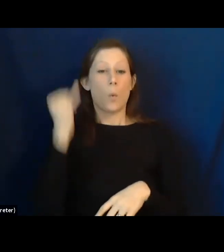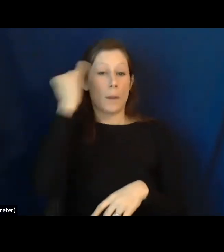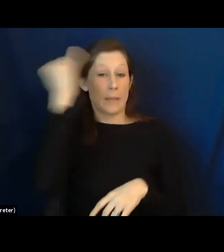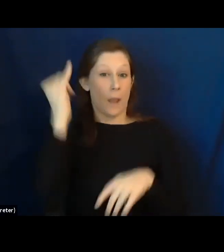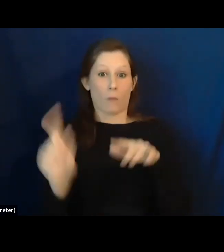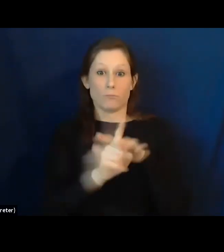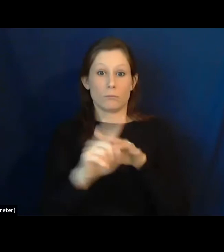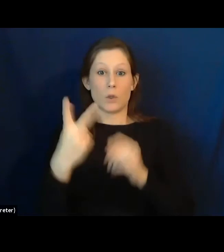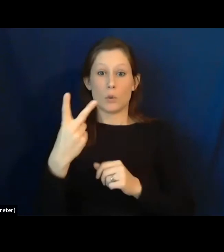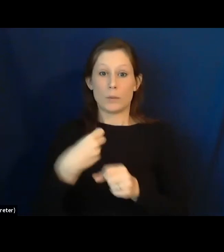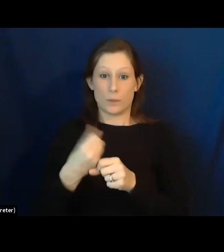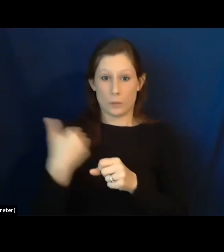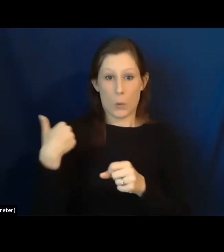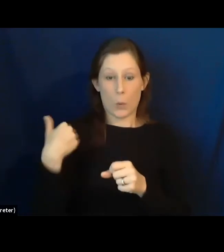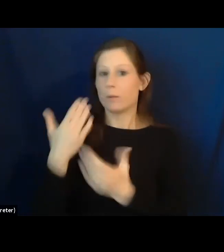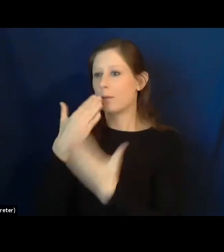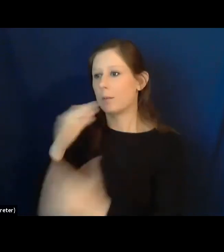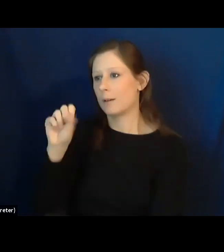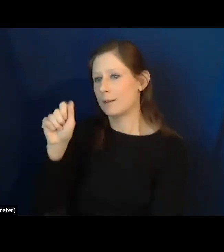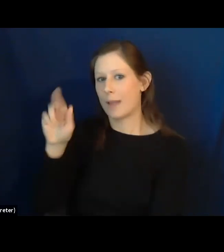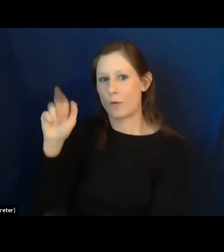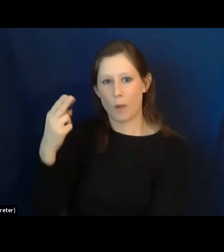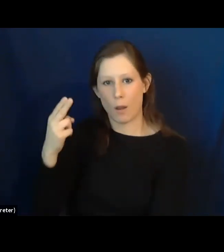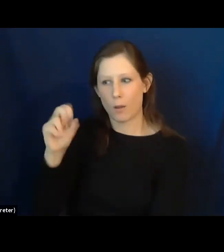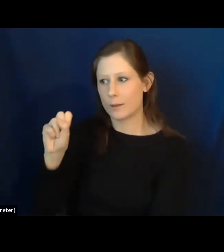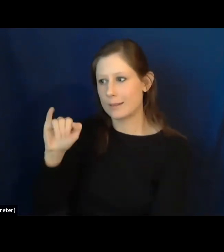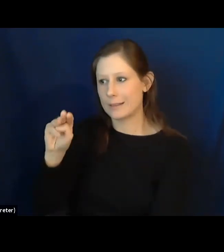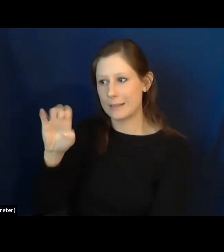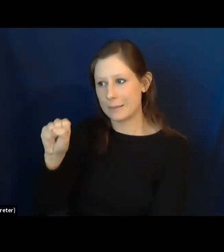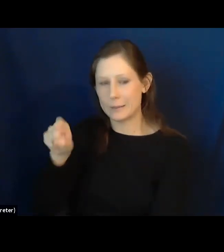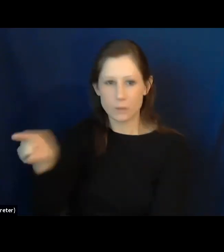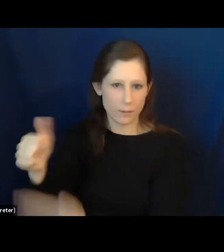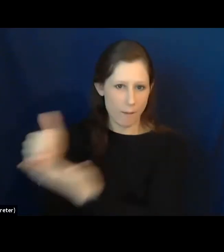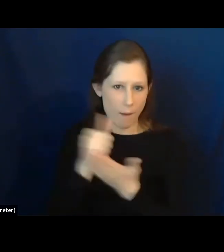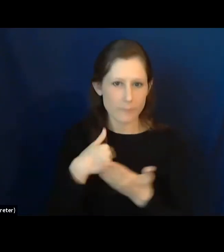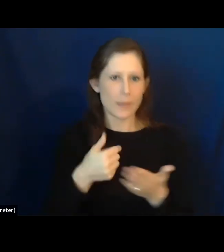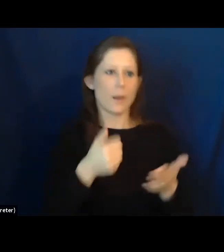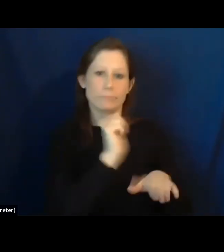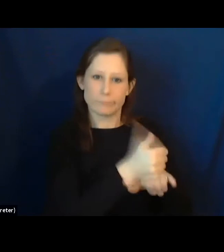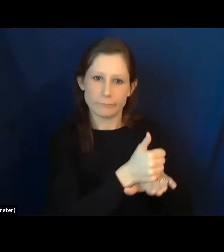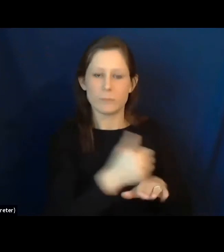and thanks to Sarah Sims who helped me execute it--was to have a designated area for mothers